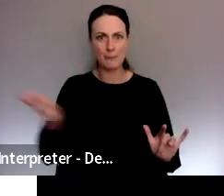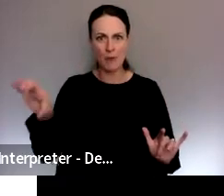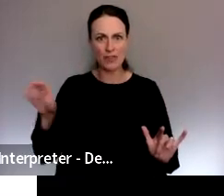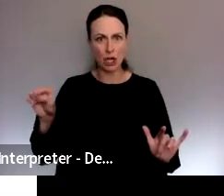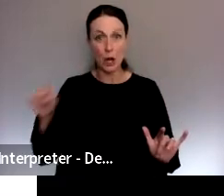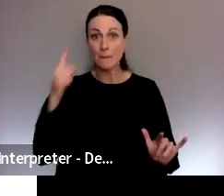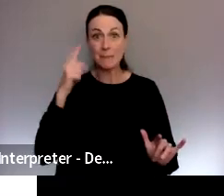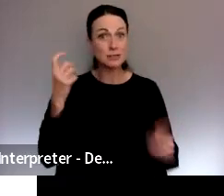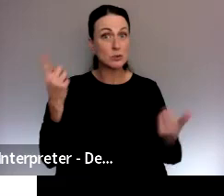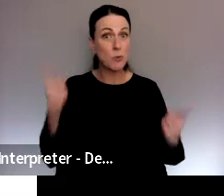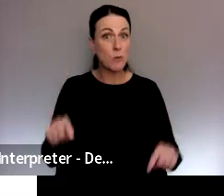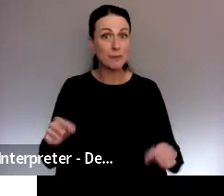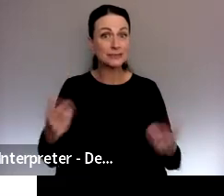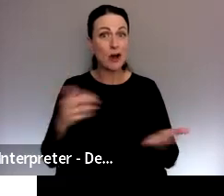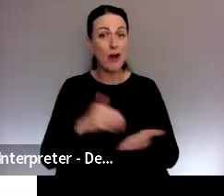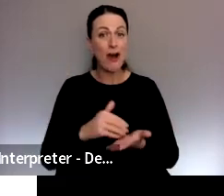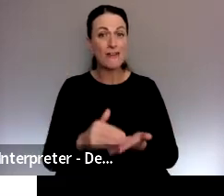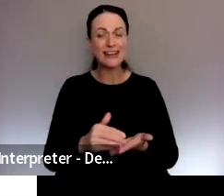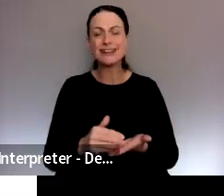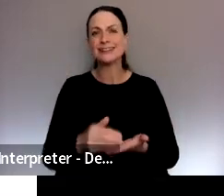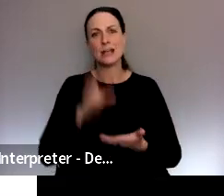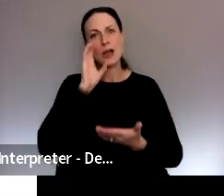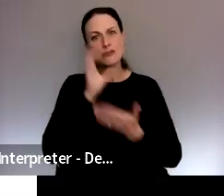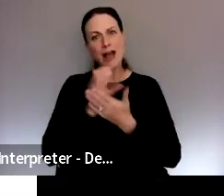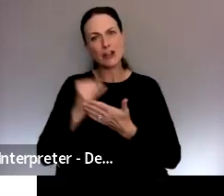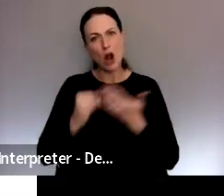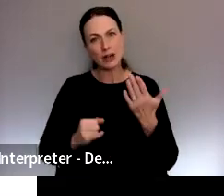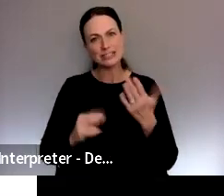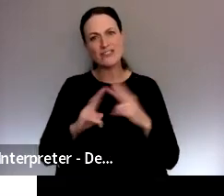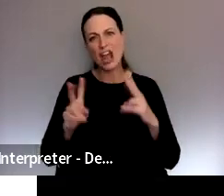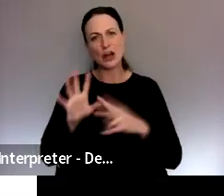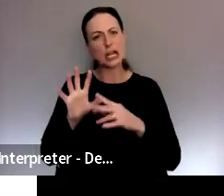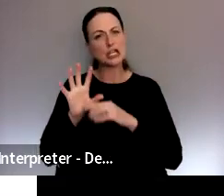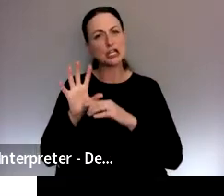and that is because, what oftentimes happens is that graphic artists get very, very used